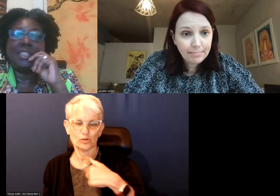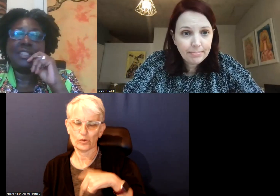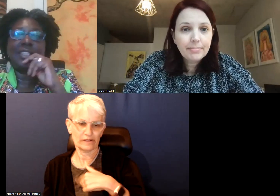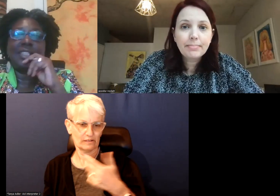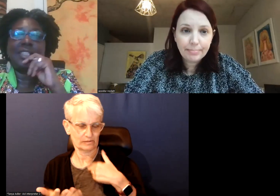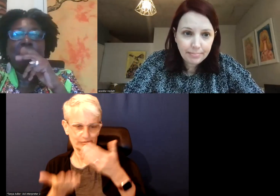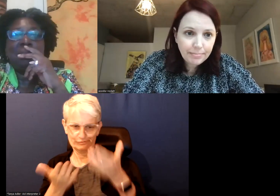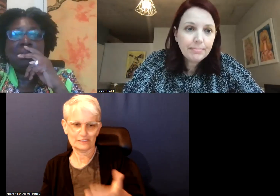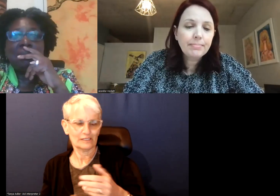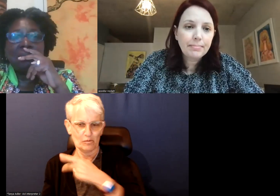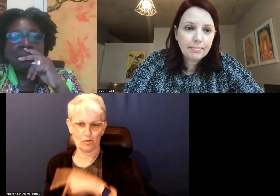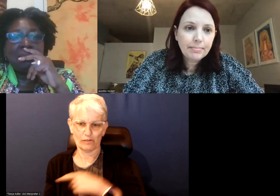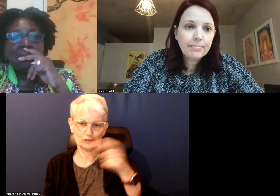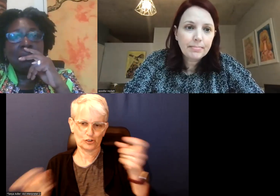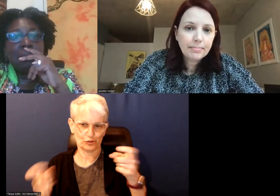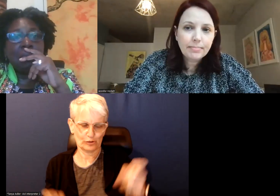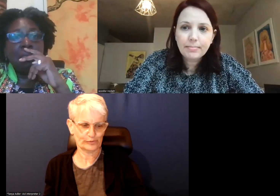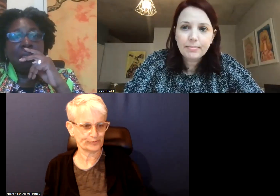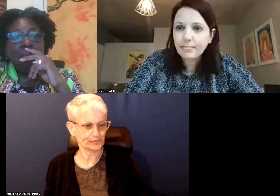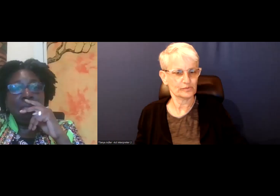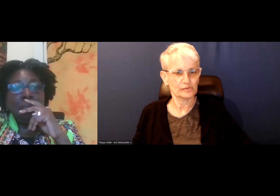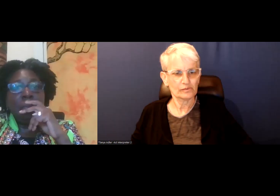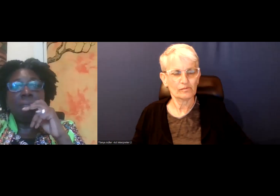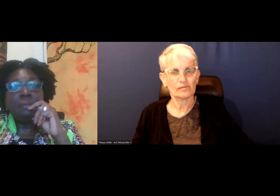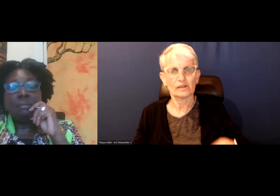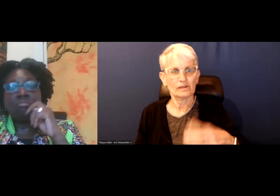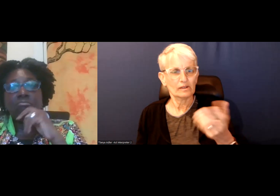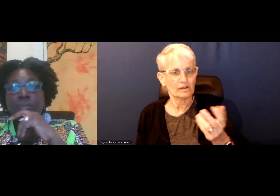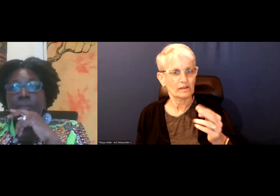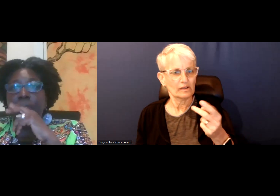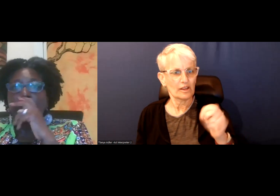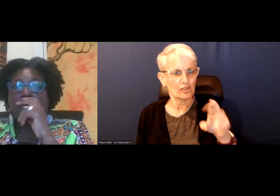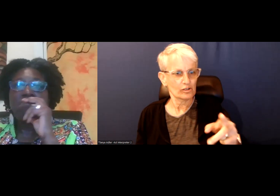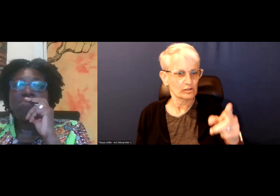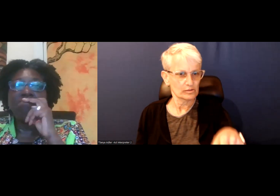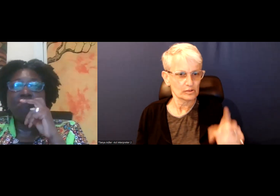Do you want to speak to the strong mayor powers at all?